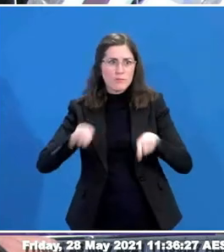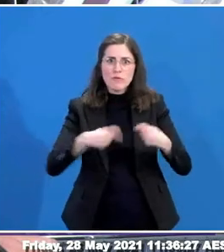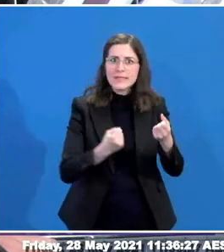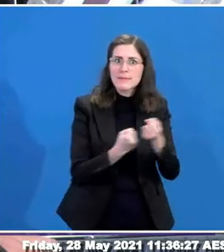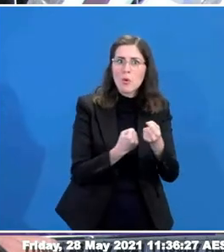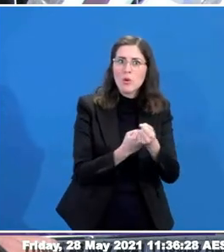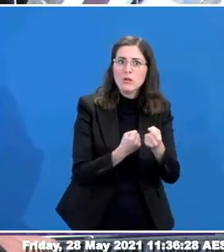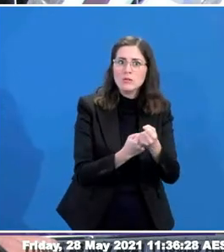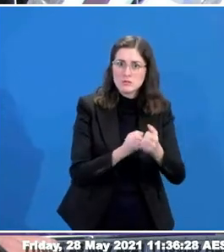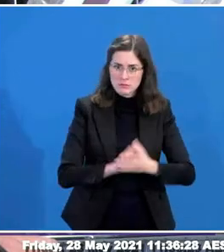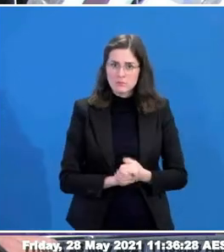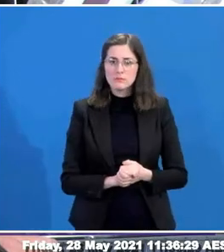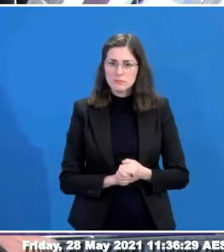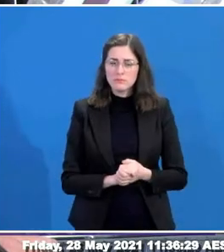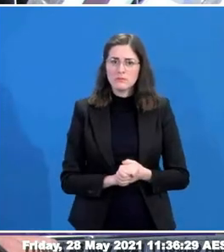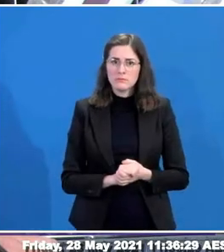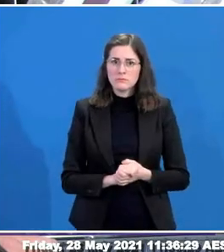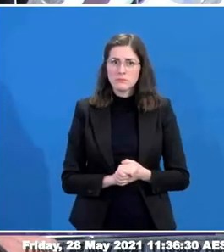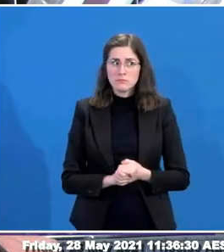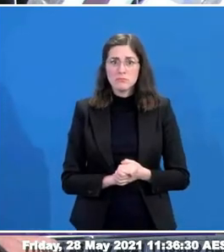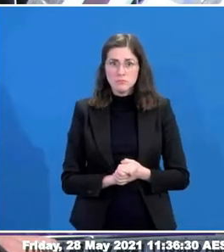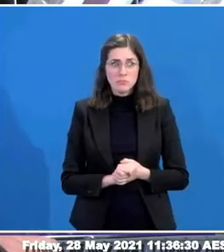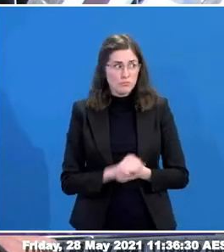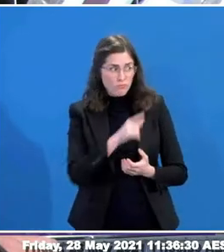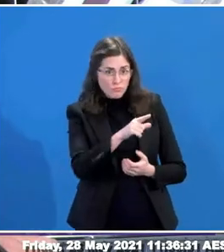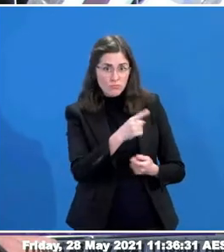So can the Royal Commission be assured that everything that you wish